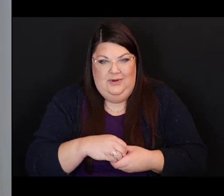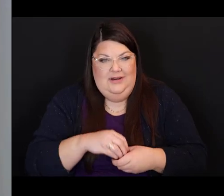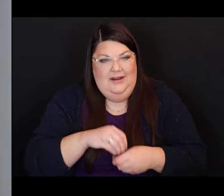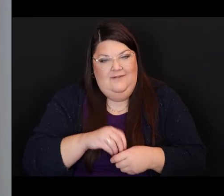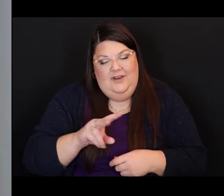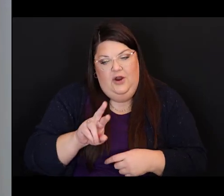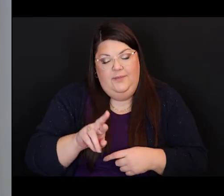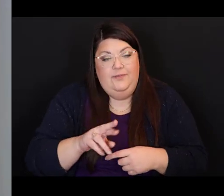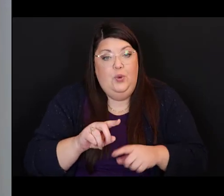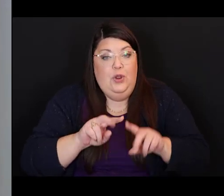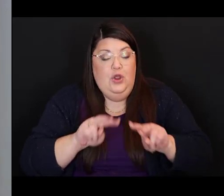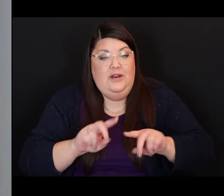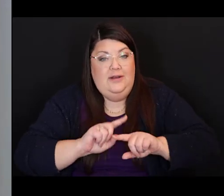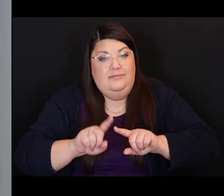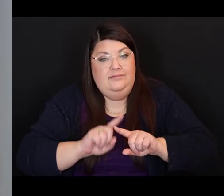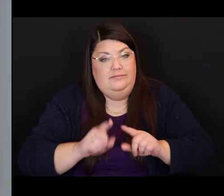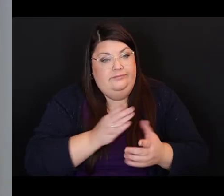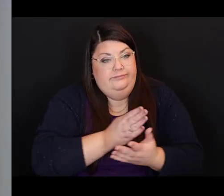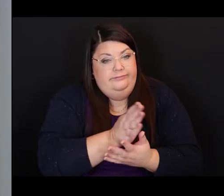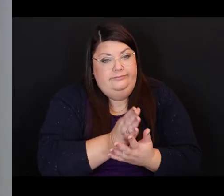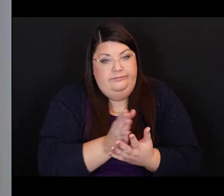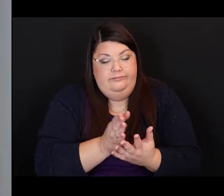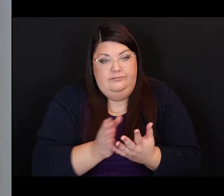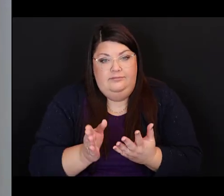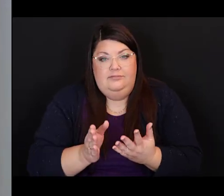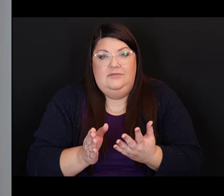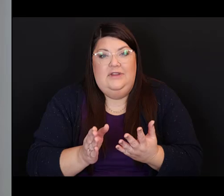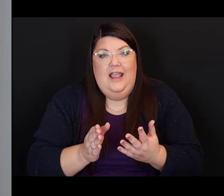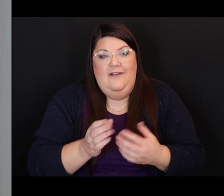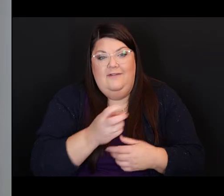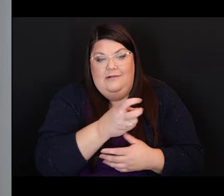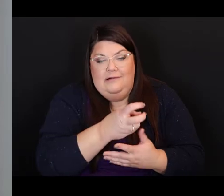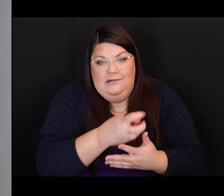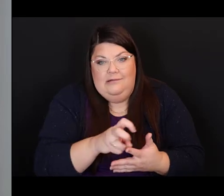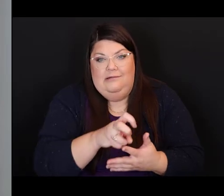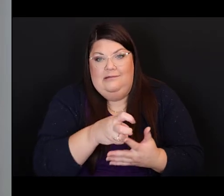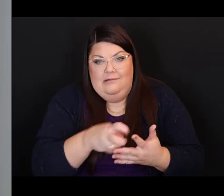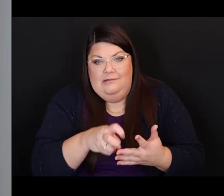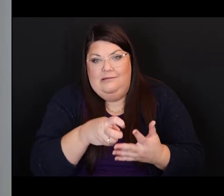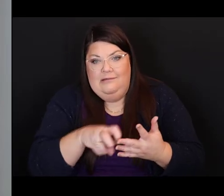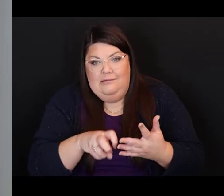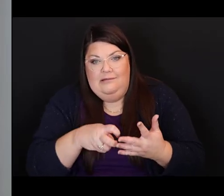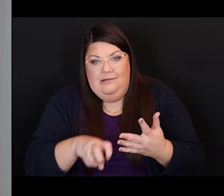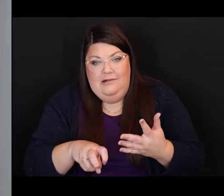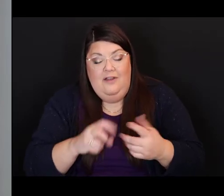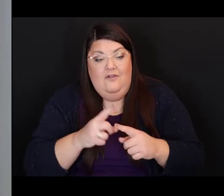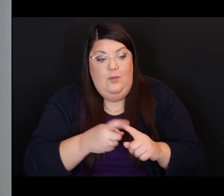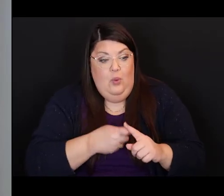we looked at various facets of moving folks more quickly from when they apply to services